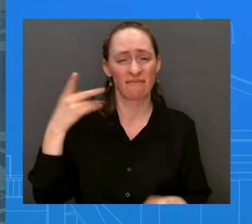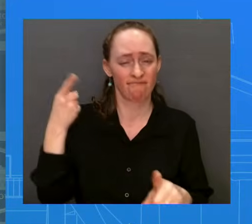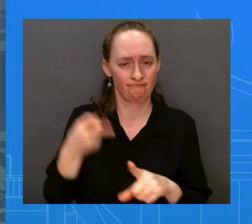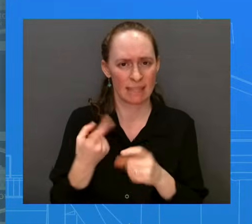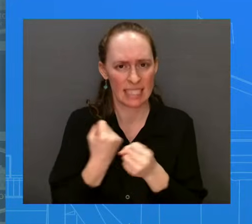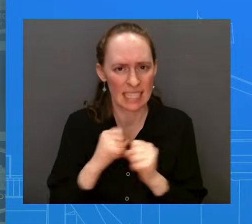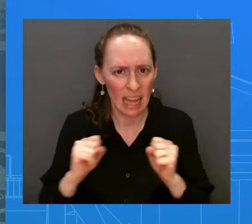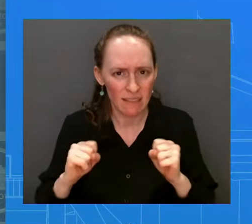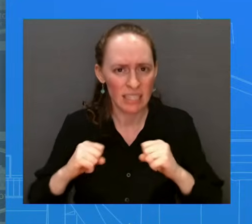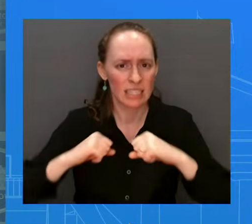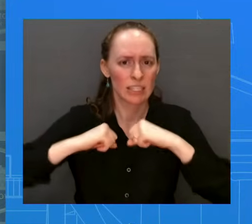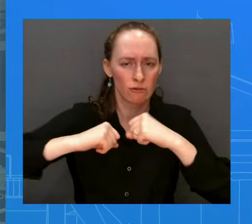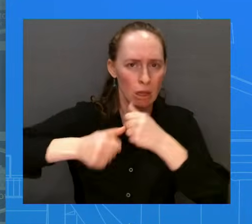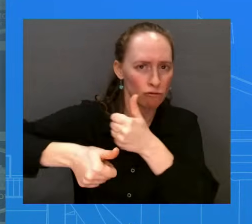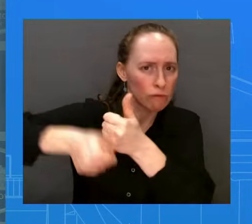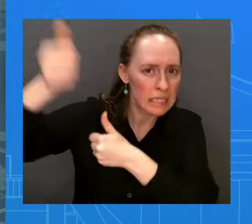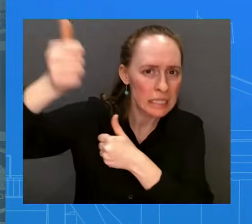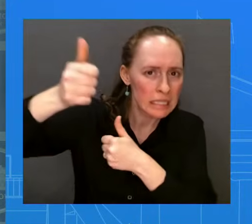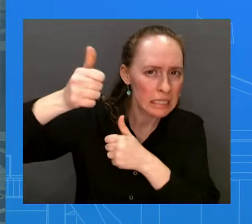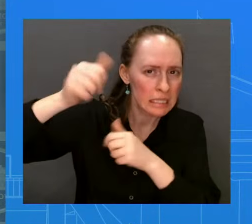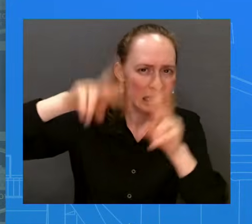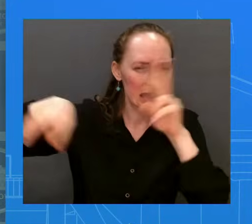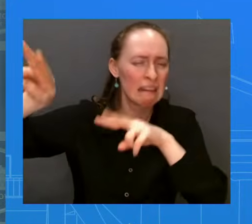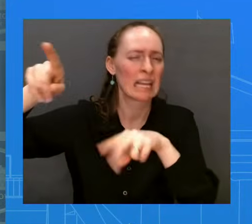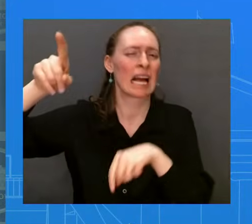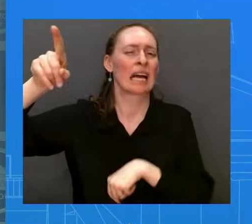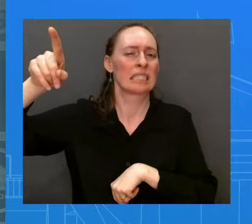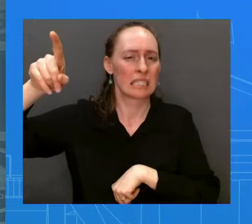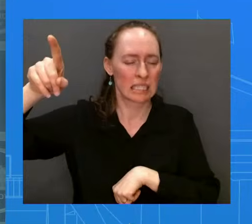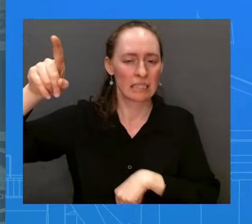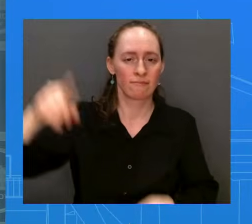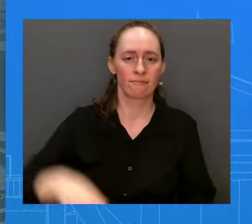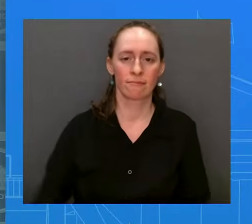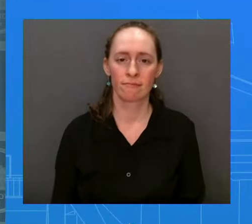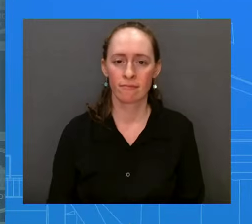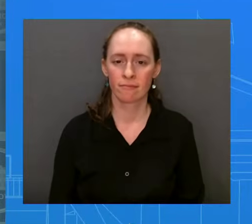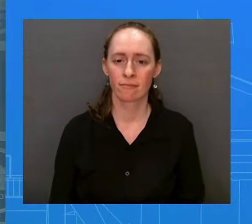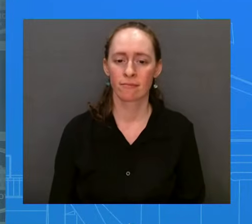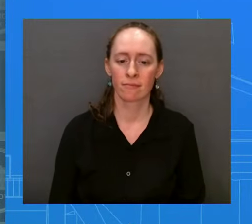And -- and also, it comes down to --